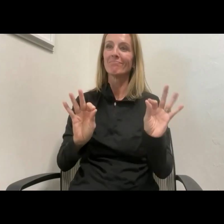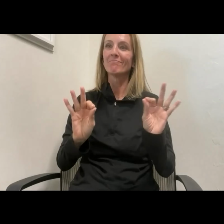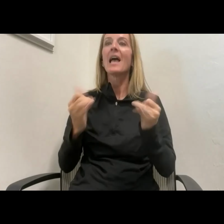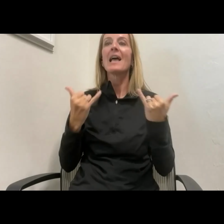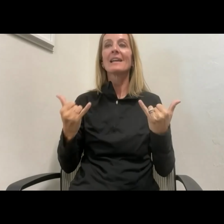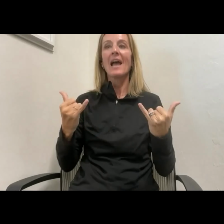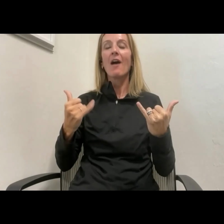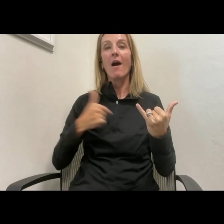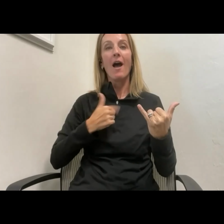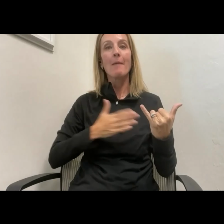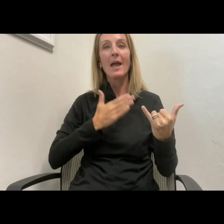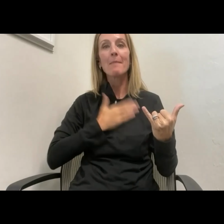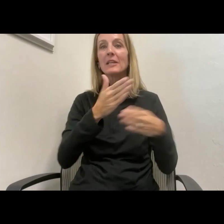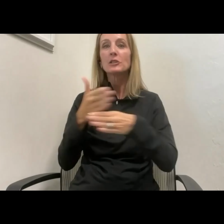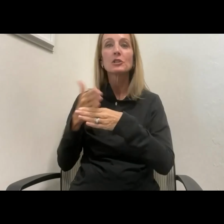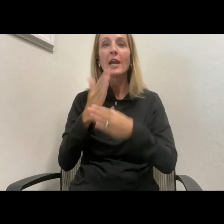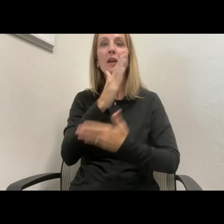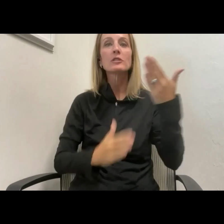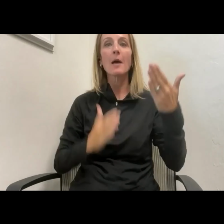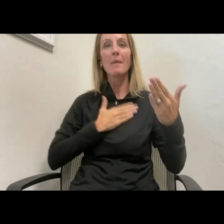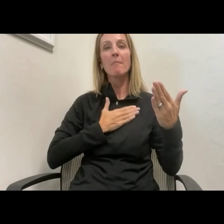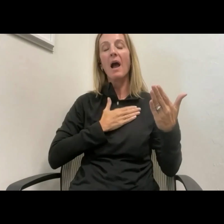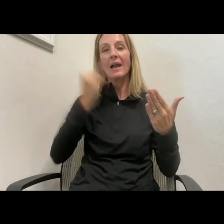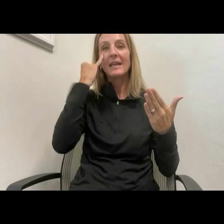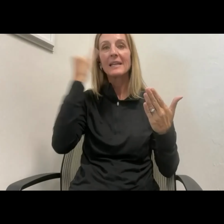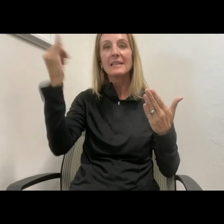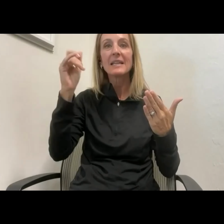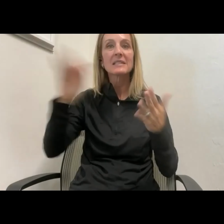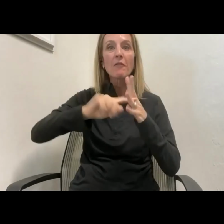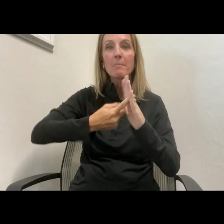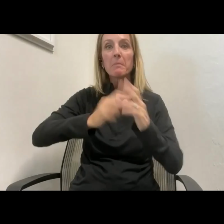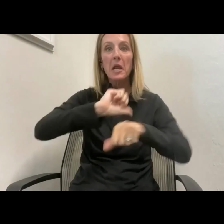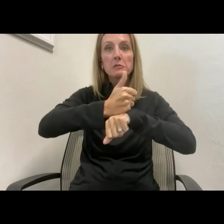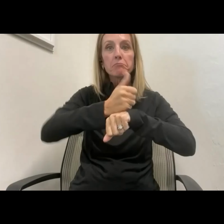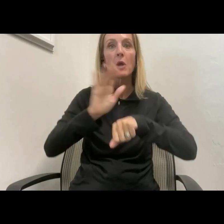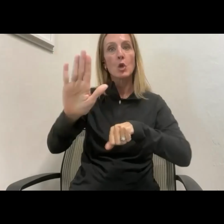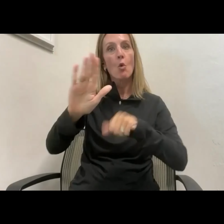ideas around the implementation of your community plan, and as we heard already this morning,